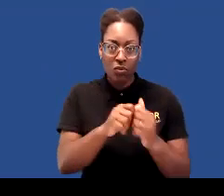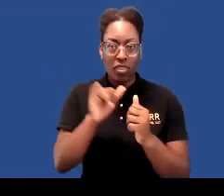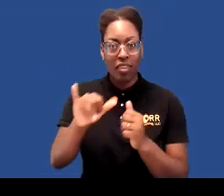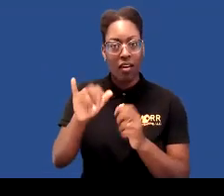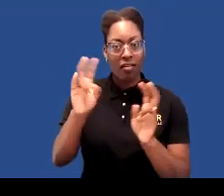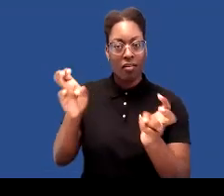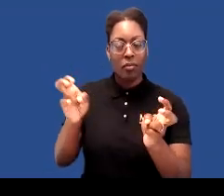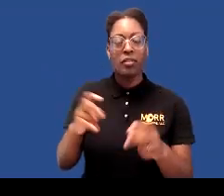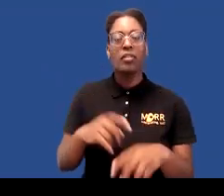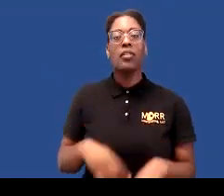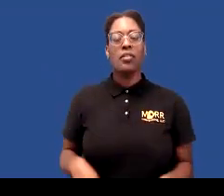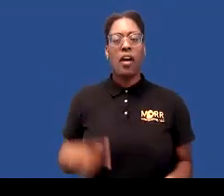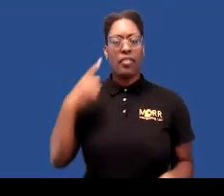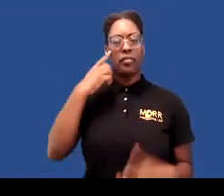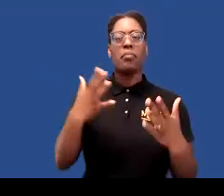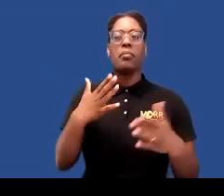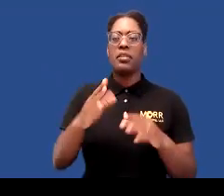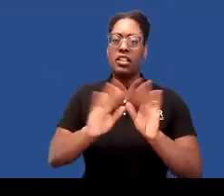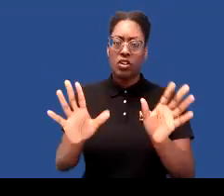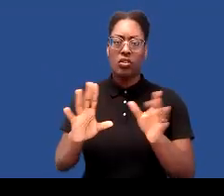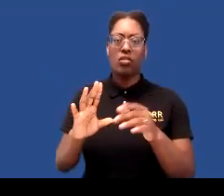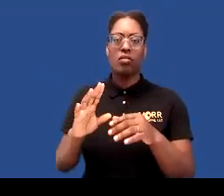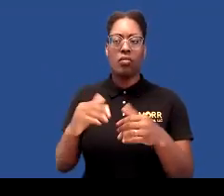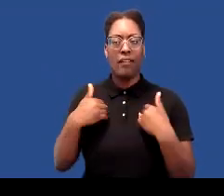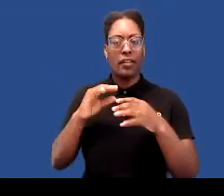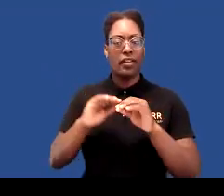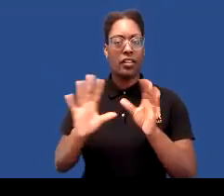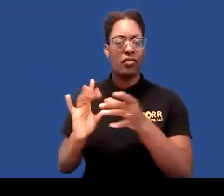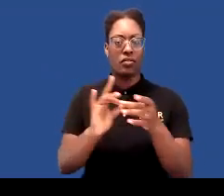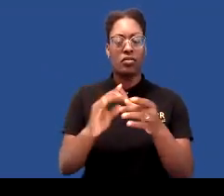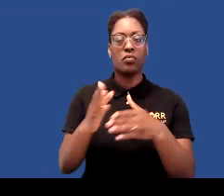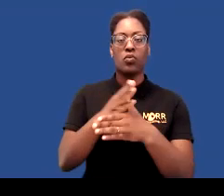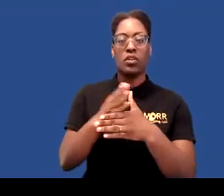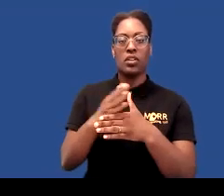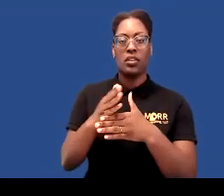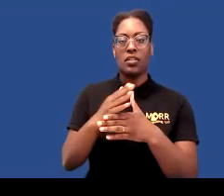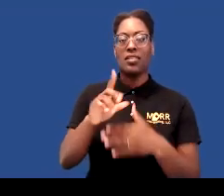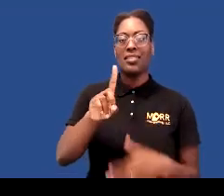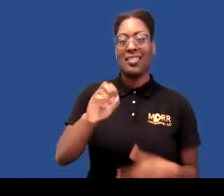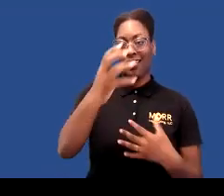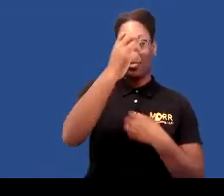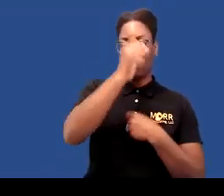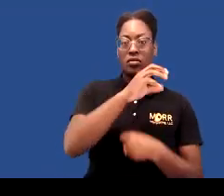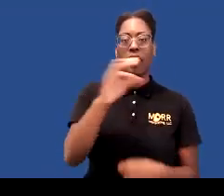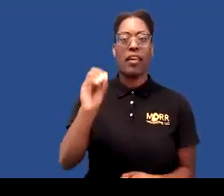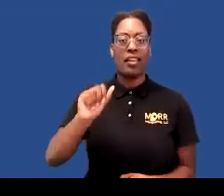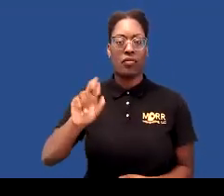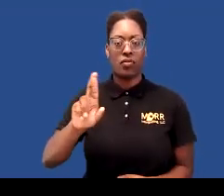between decolonization and antiracism. So for decolonization, Garcia and Baca